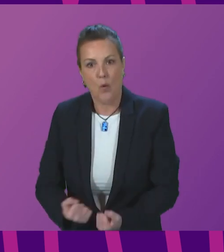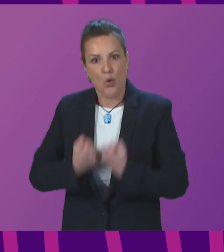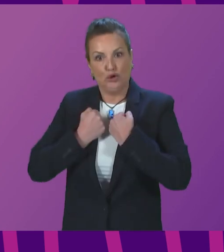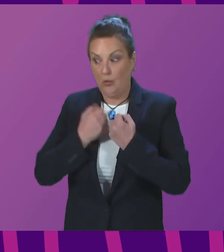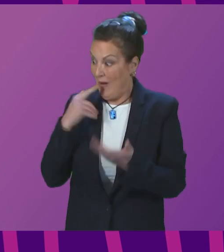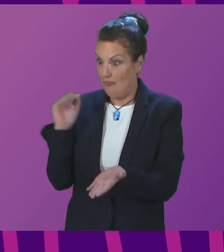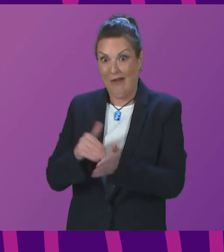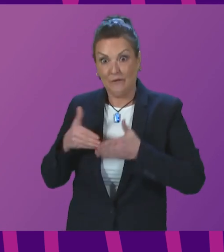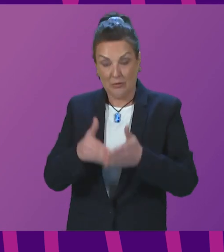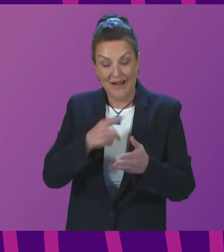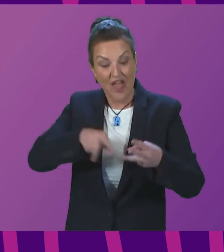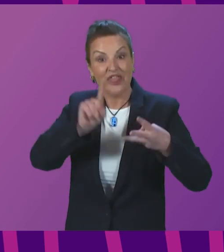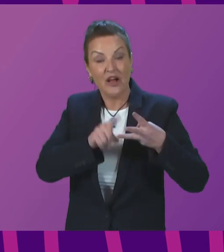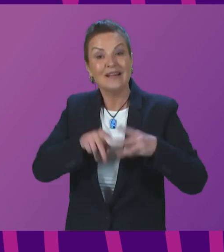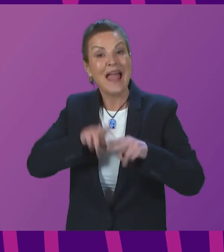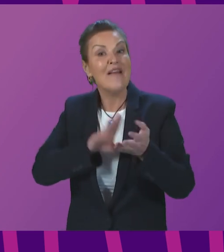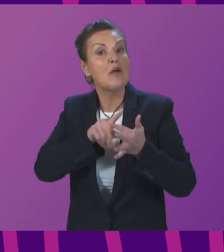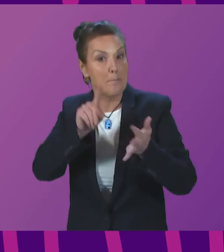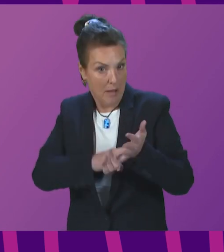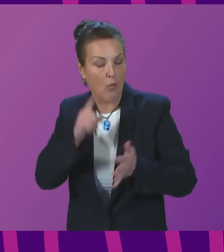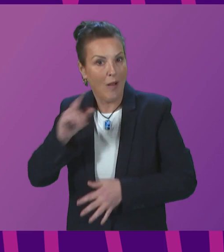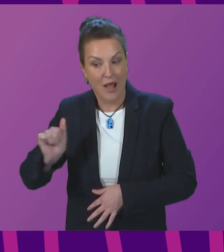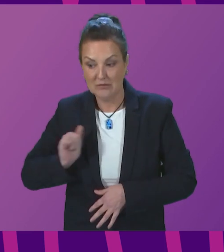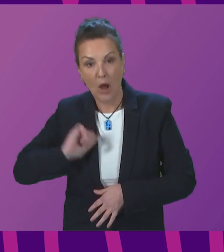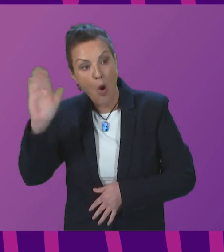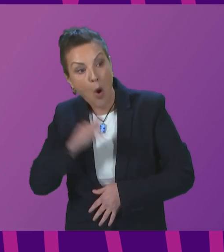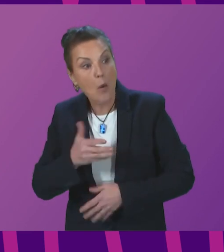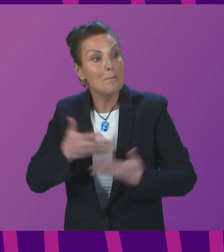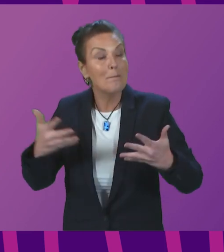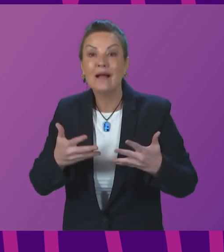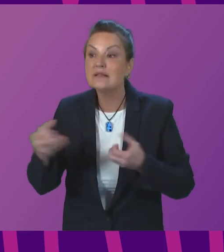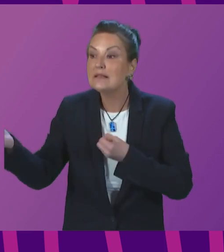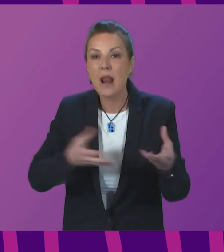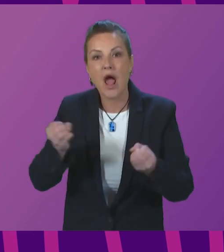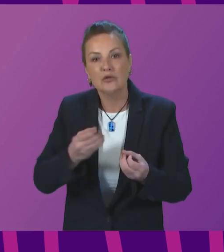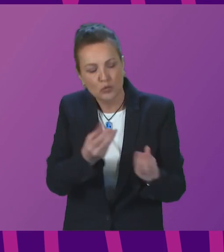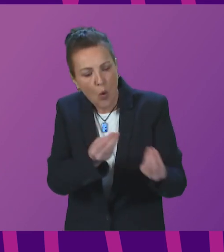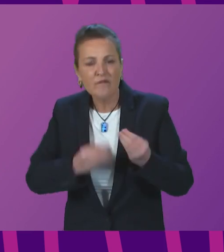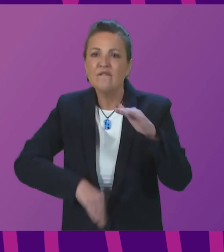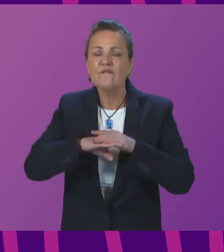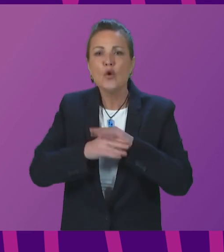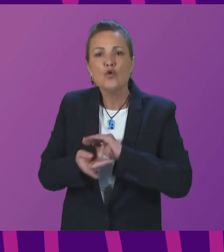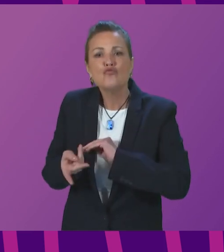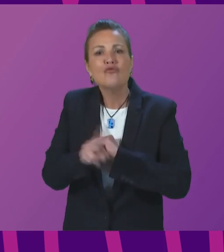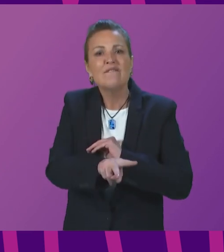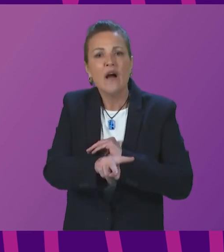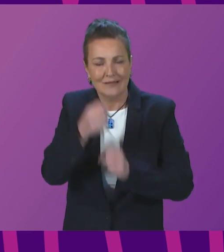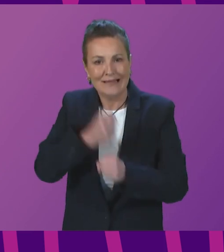Thirdly, FMEL would require all major suppliers to offer the full refund guarantee, with CMAL as the payee.